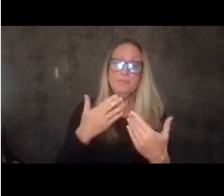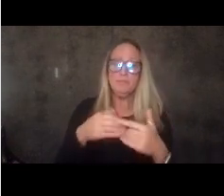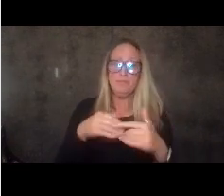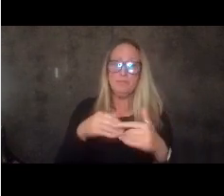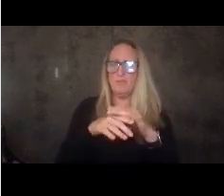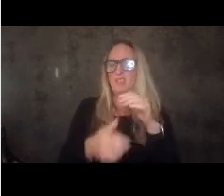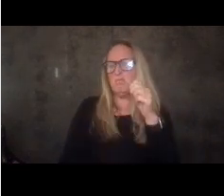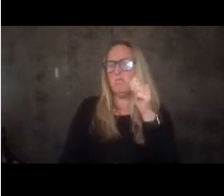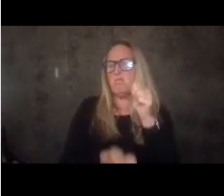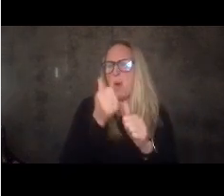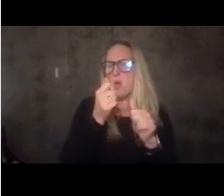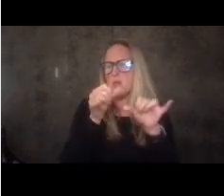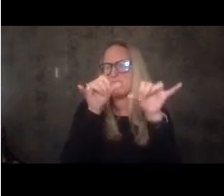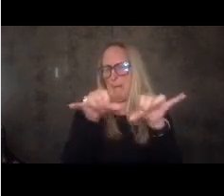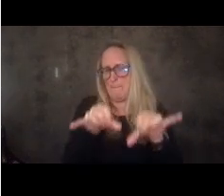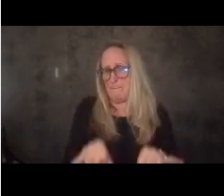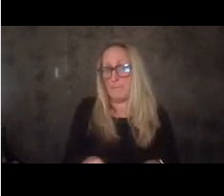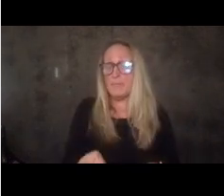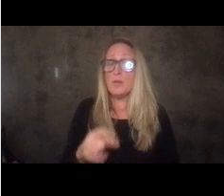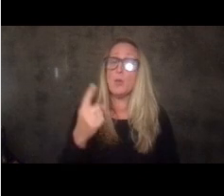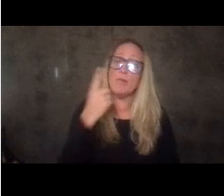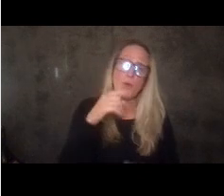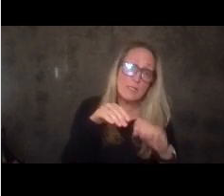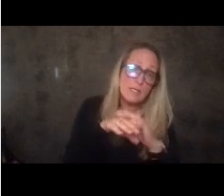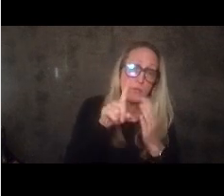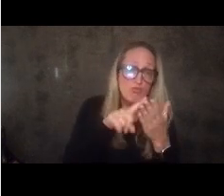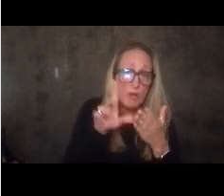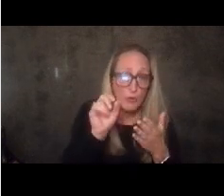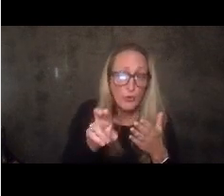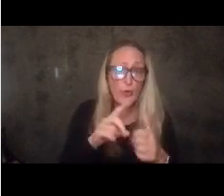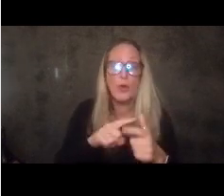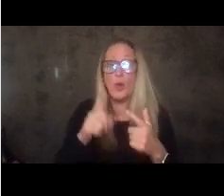access. Most of these are these same settings we've seen previously, one for accessibility checker, one for